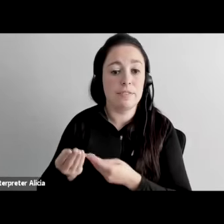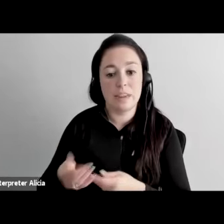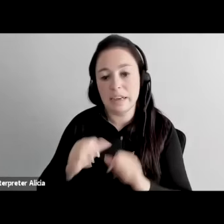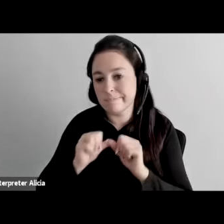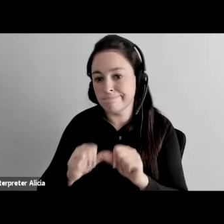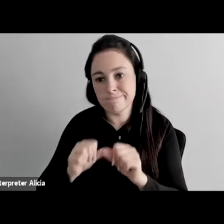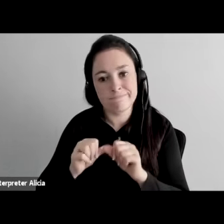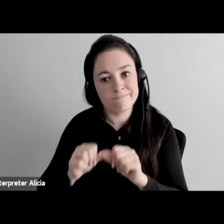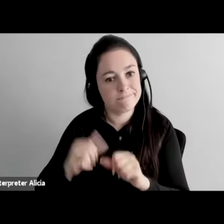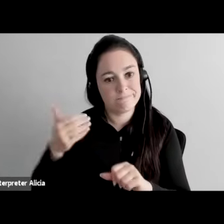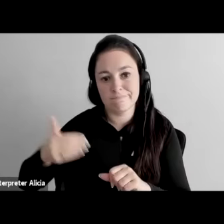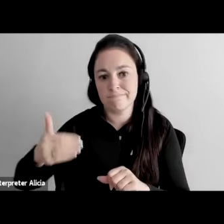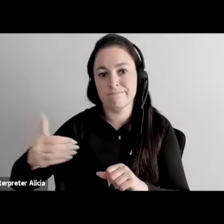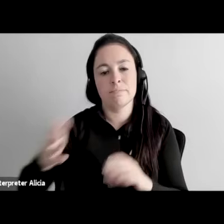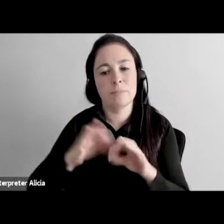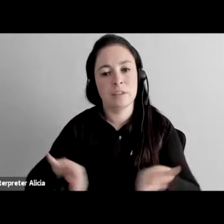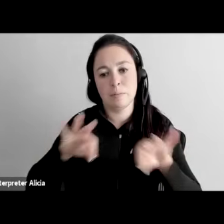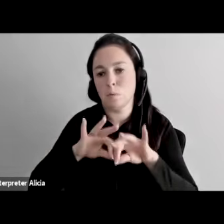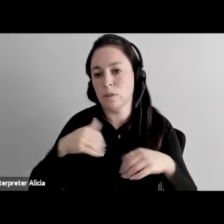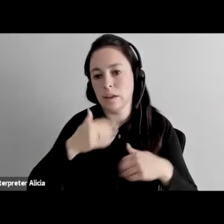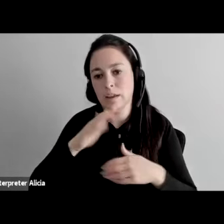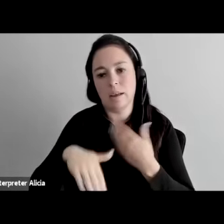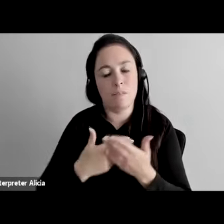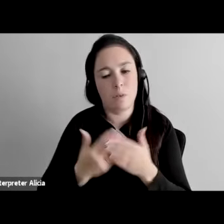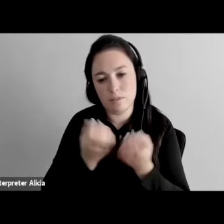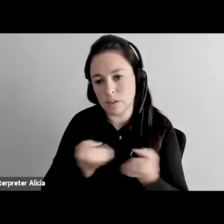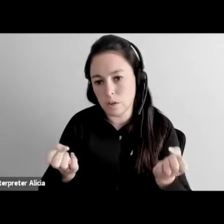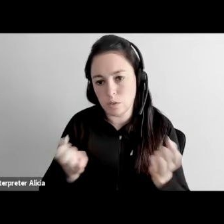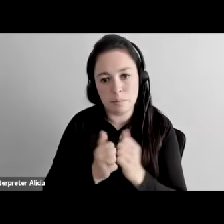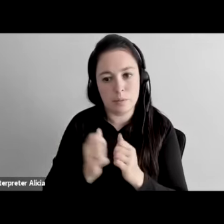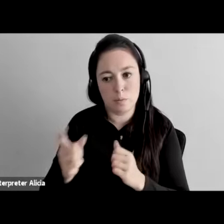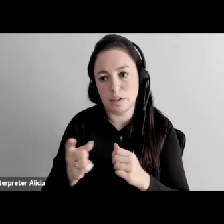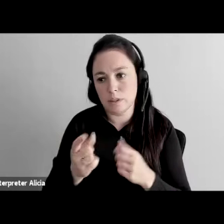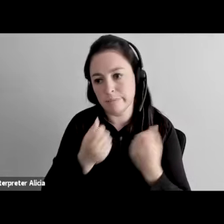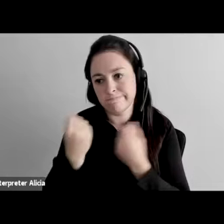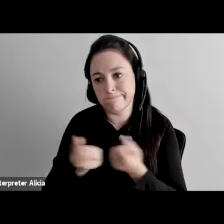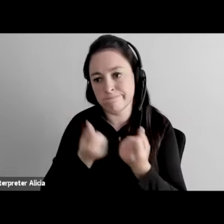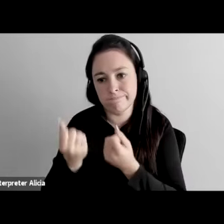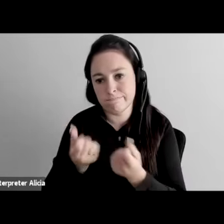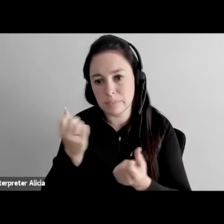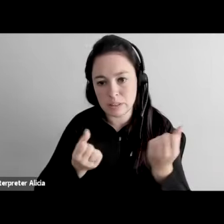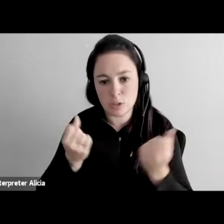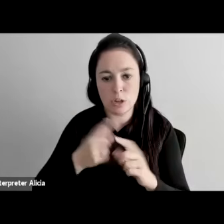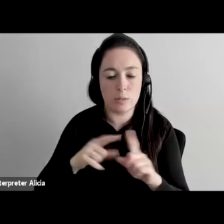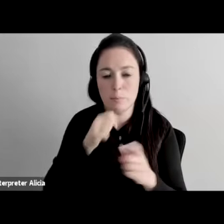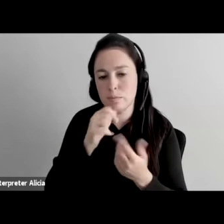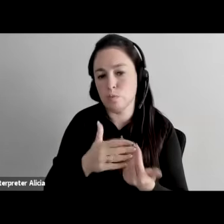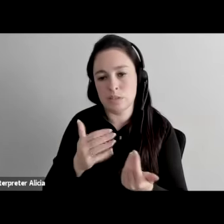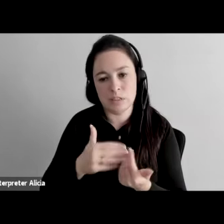pillow in the car but it wasn't easy to look around I still needed to get creative on the photo on the